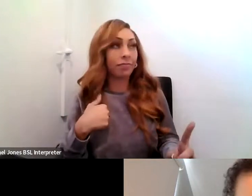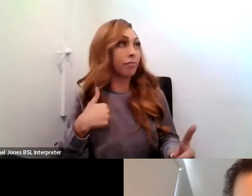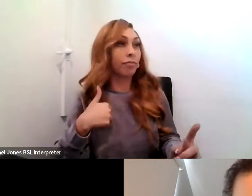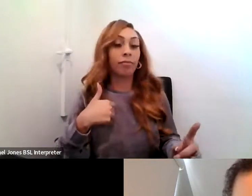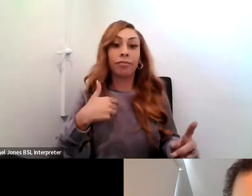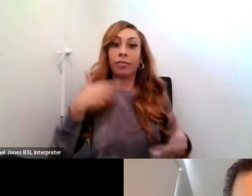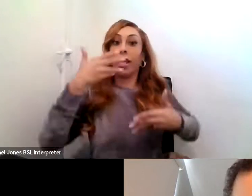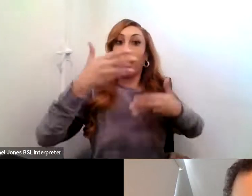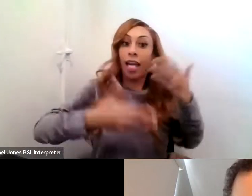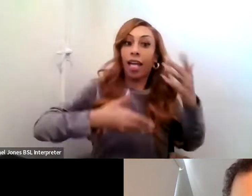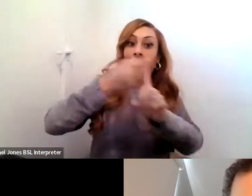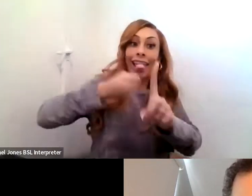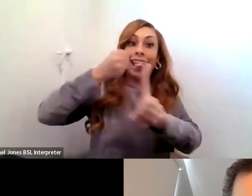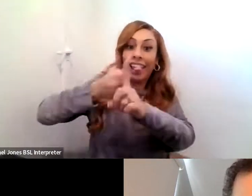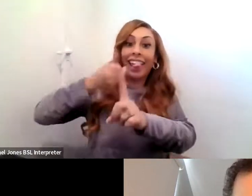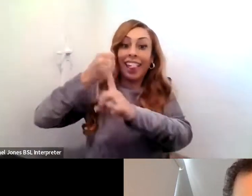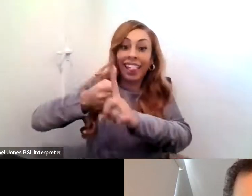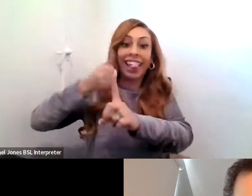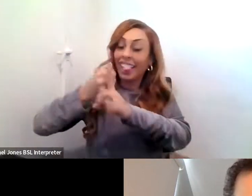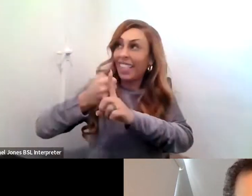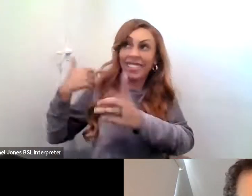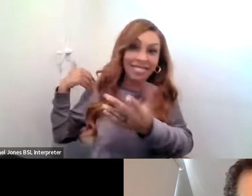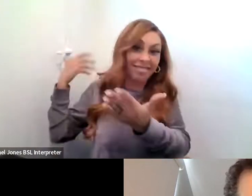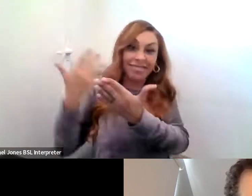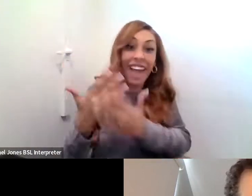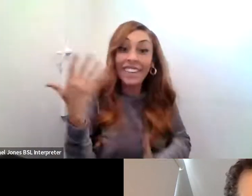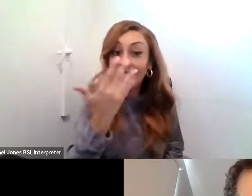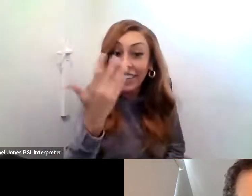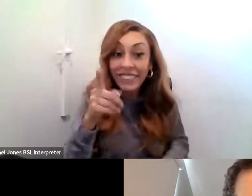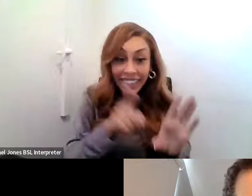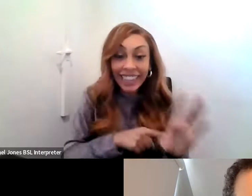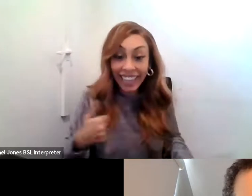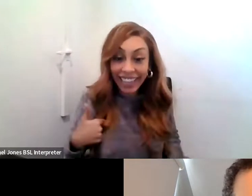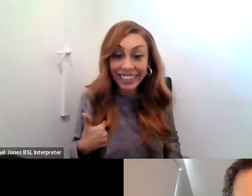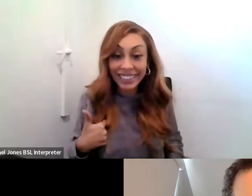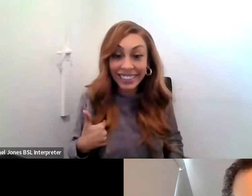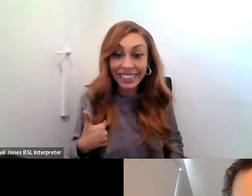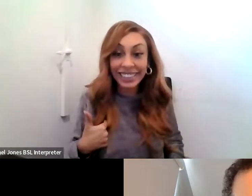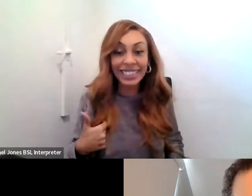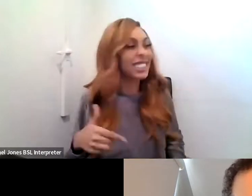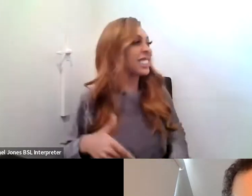of digital, particularly for the cultural sector, for the past 15 years, is that it doesn't feel like